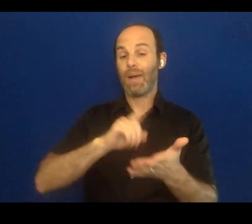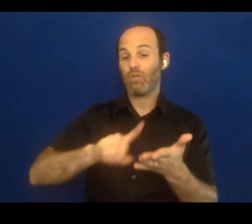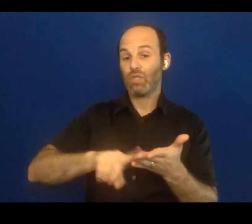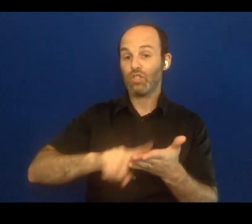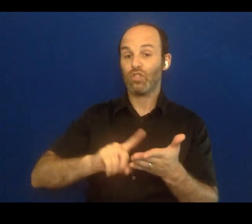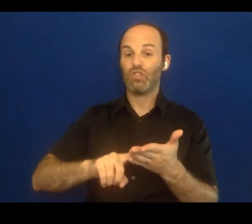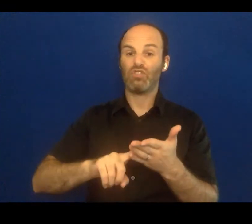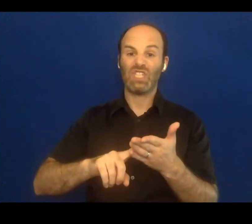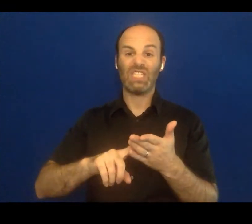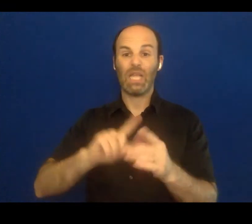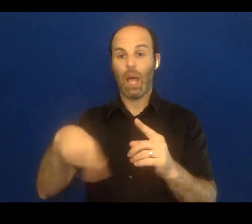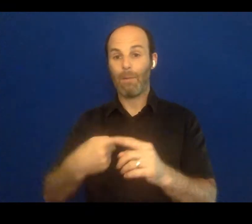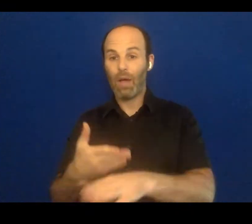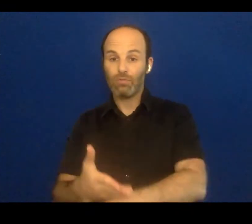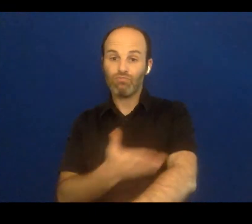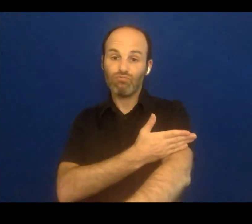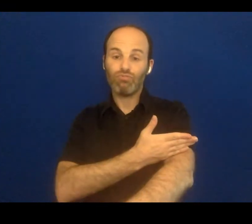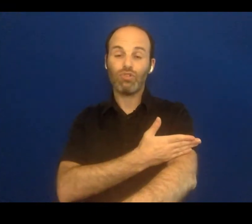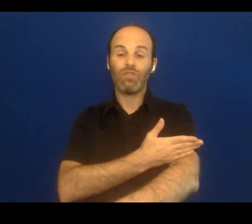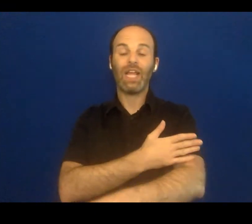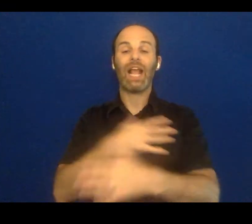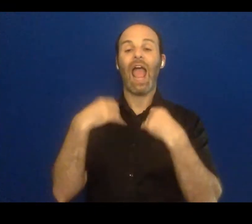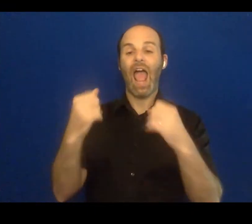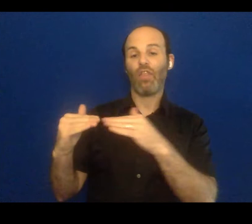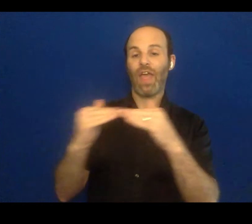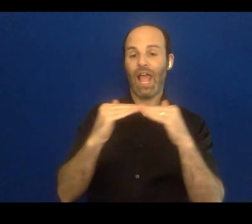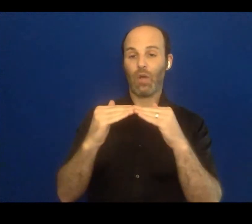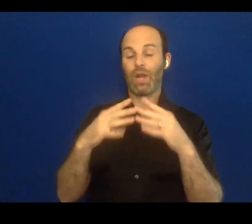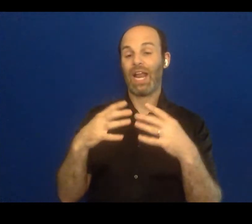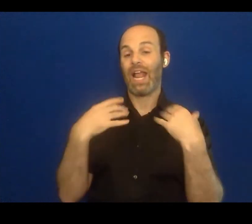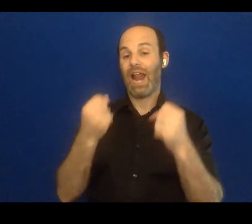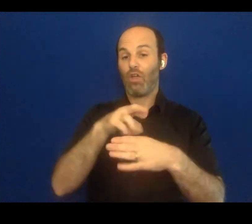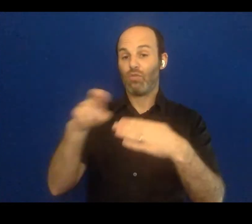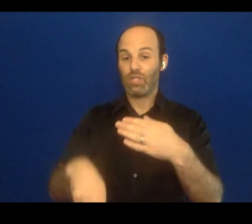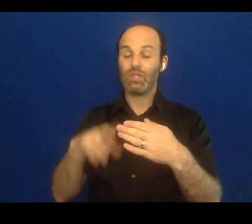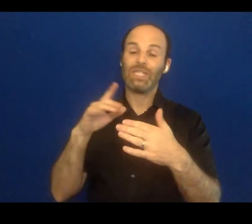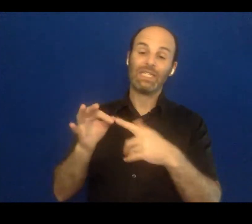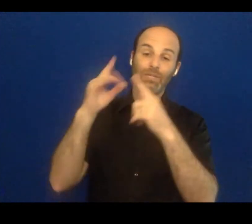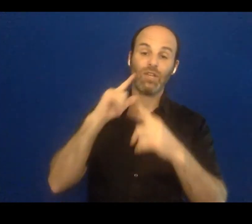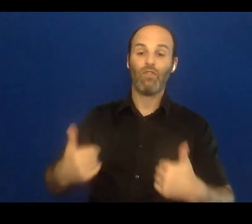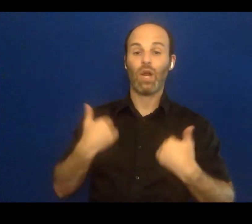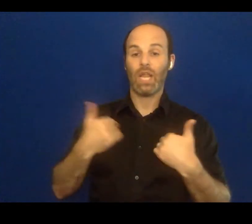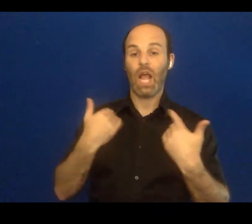IMPROVING HEALTH EQUITY AND HEALTH OUTCOMES PARTICULARLY FOR